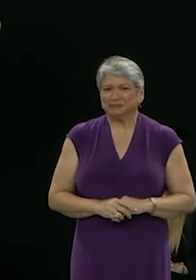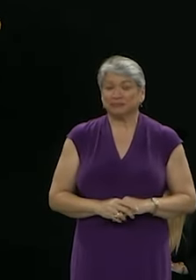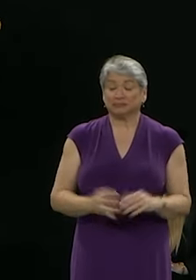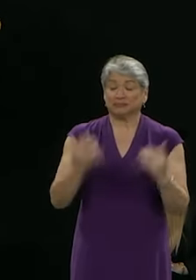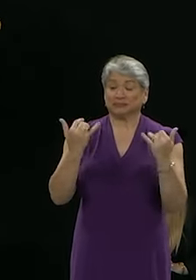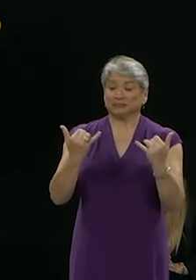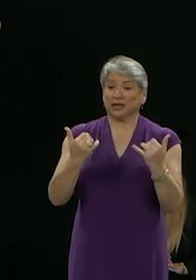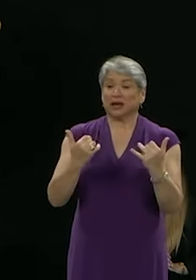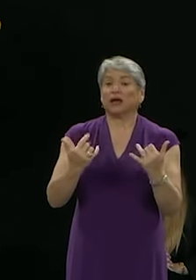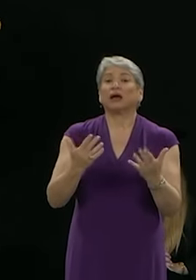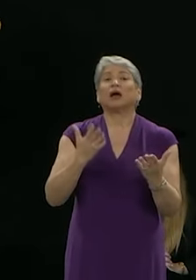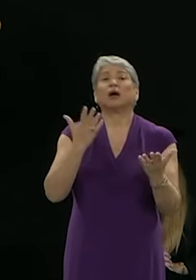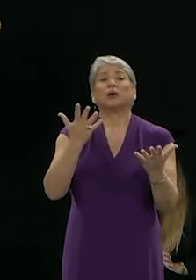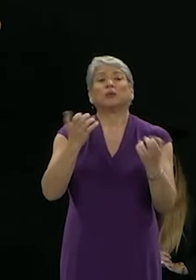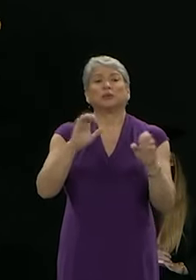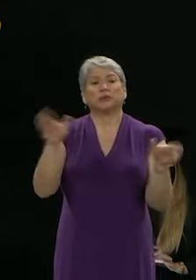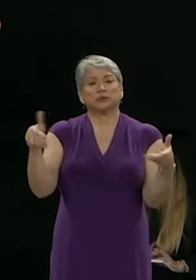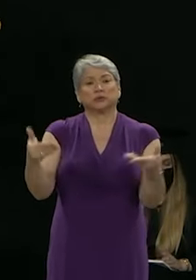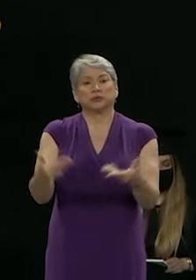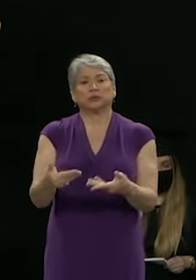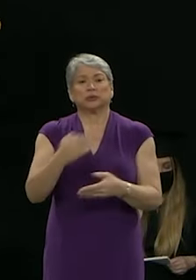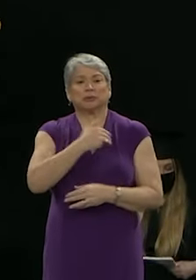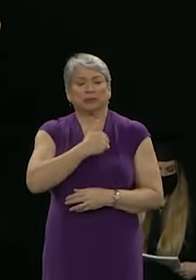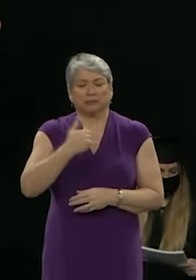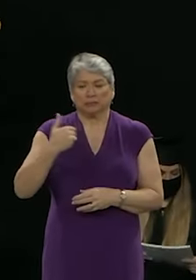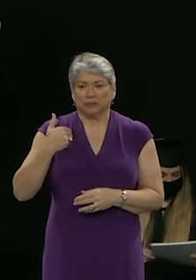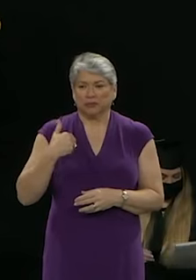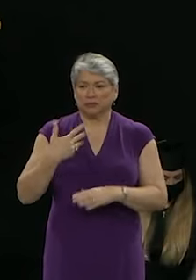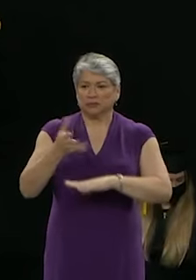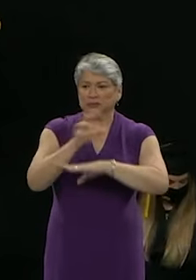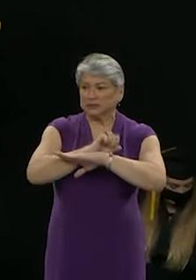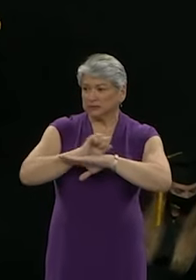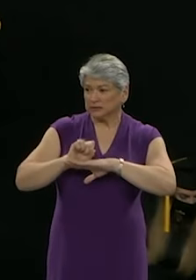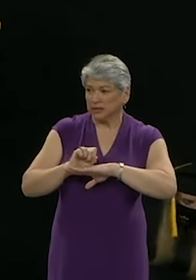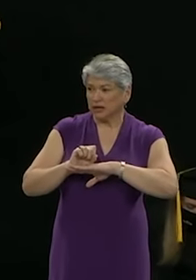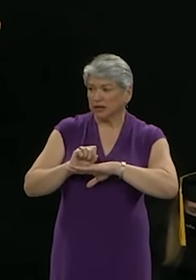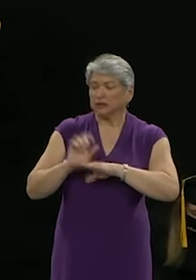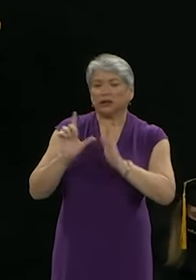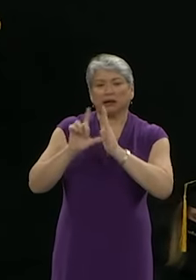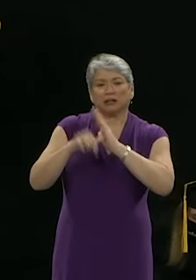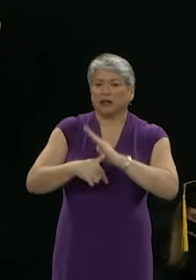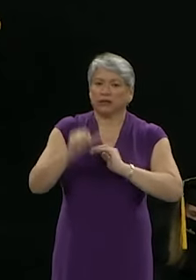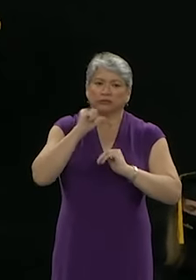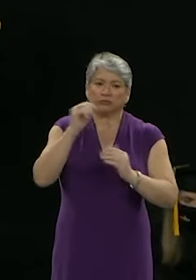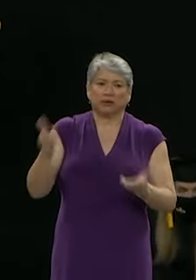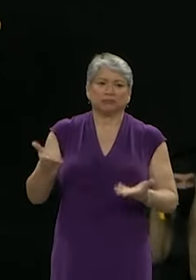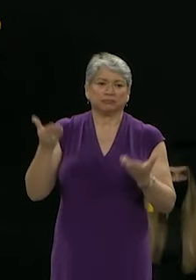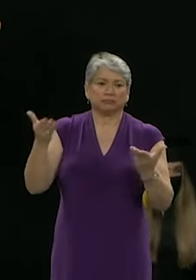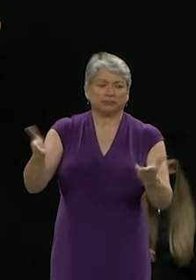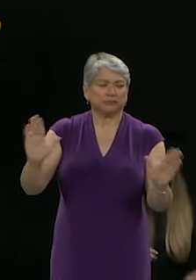I would now like to introduce members of the Platform Party who will not be presented later in the ceremony.